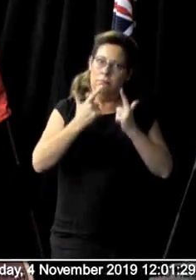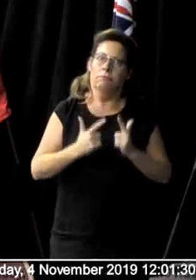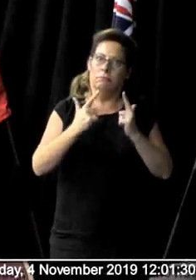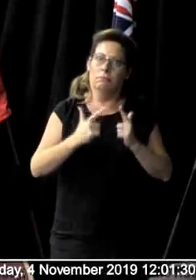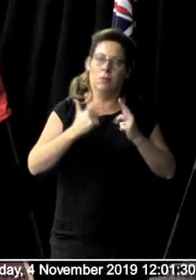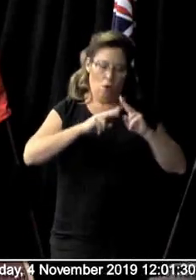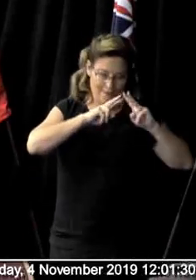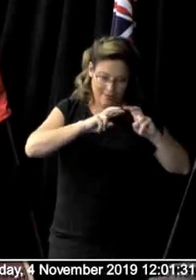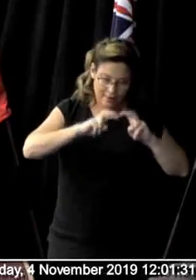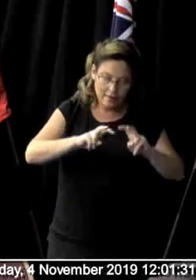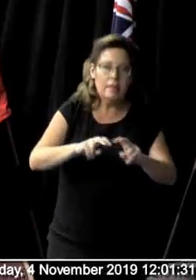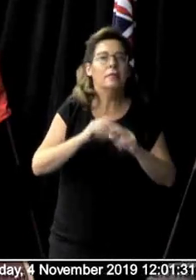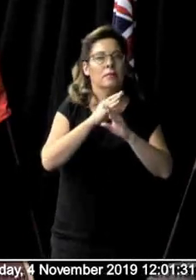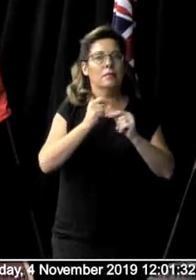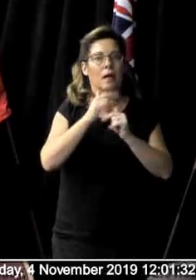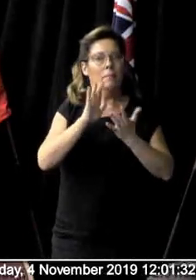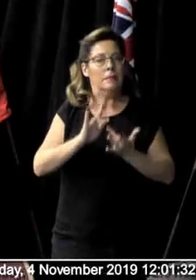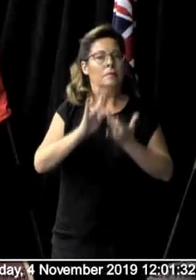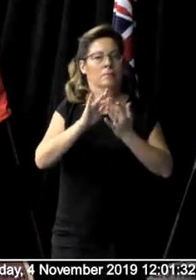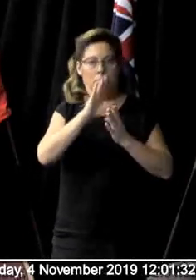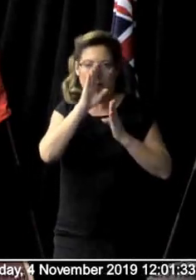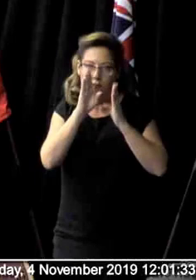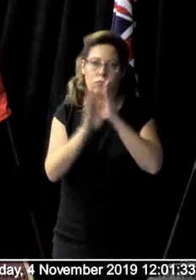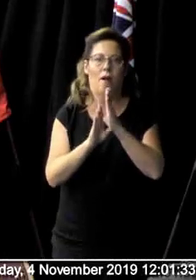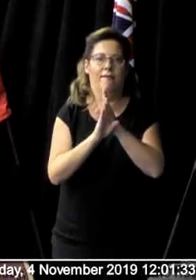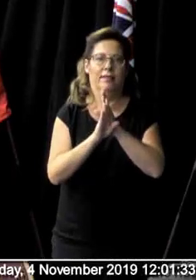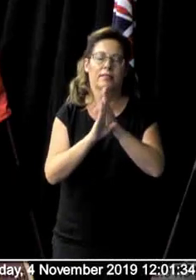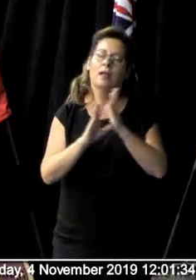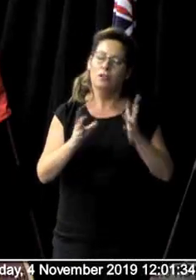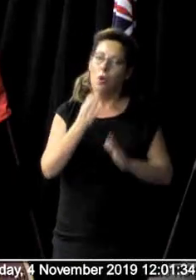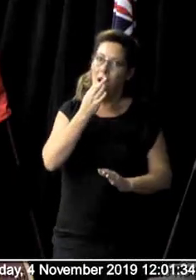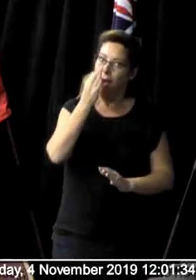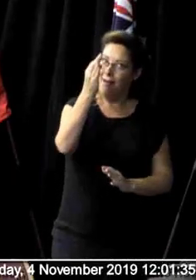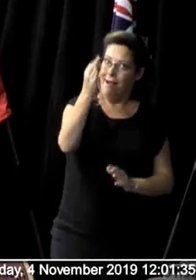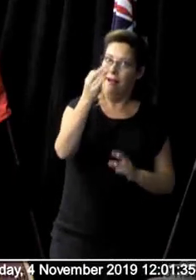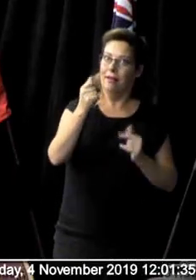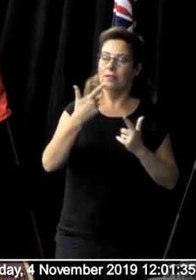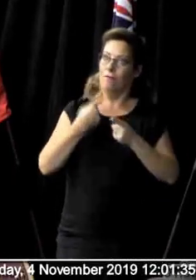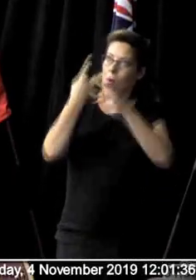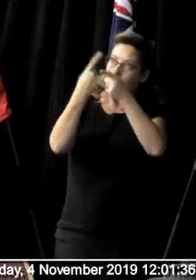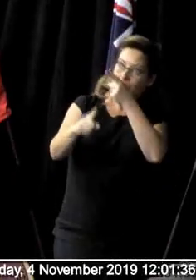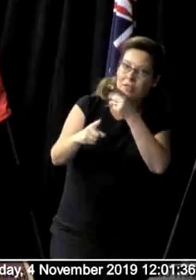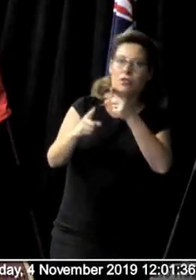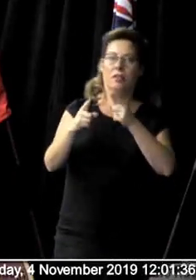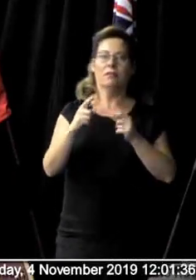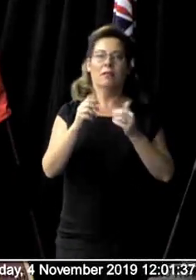So in those circumstances, I seek an order that until further order the contents